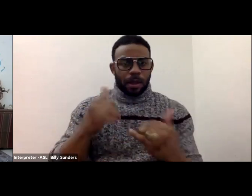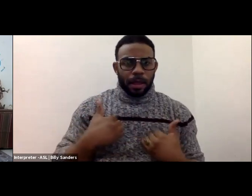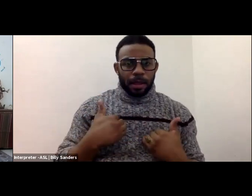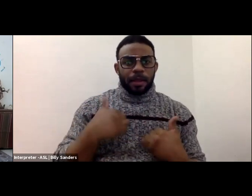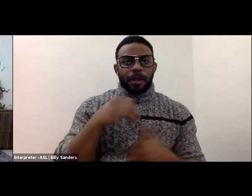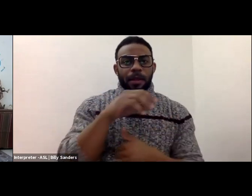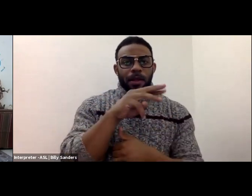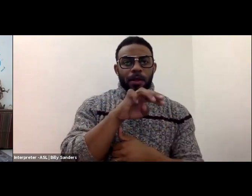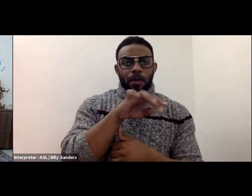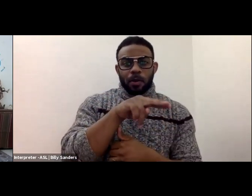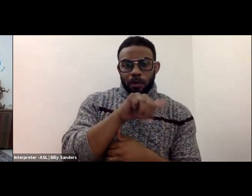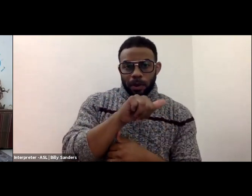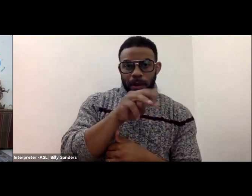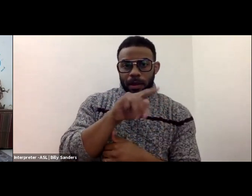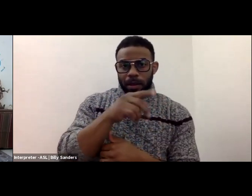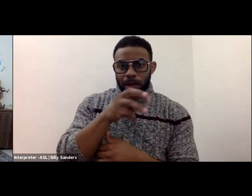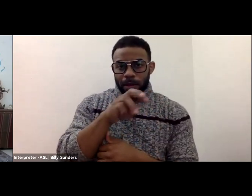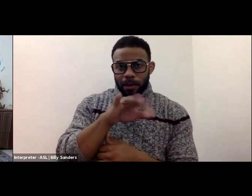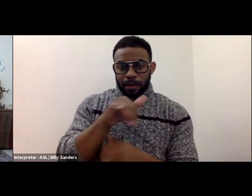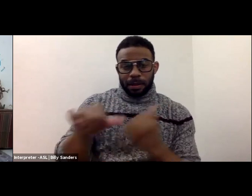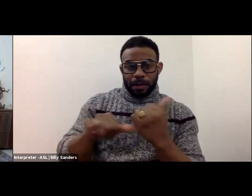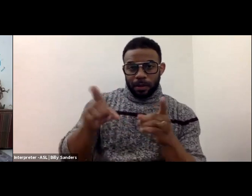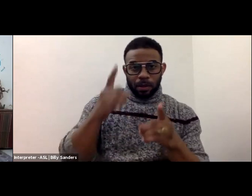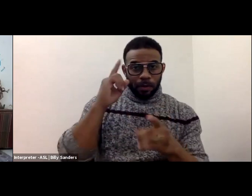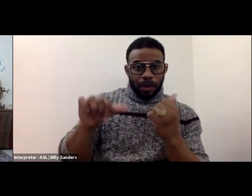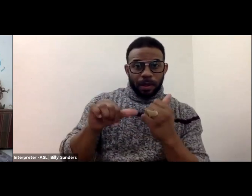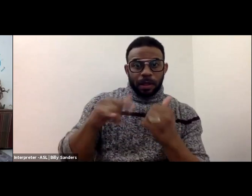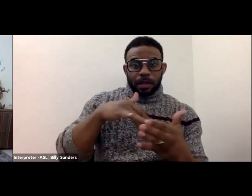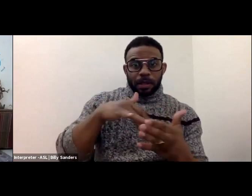have Maraina Montgomery, Assistant Director of Study abroad for Howard University moderate